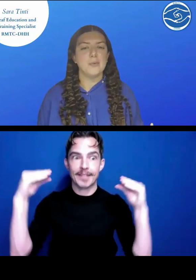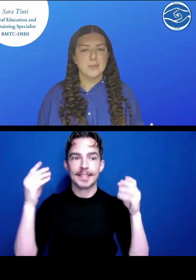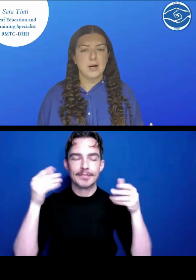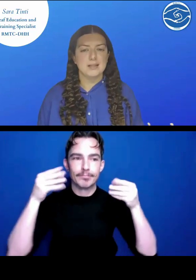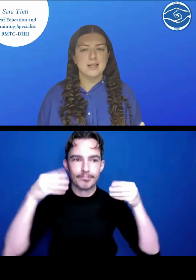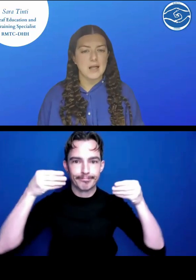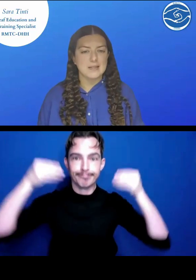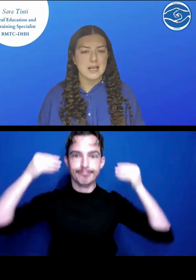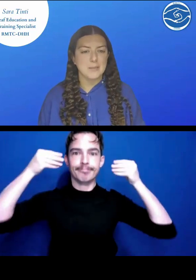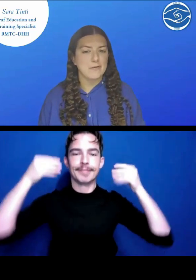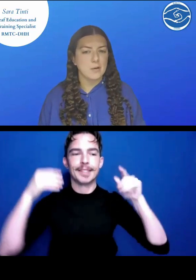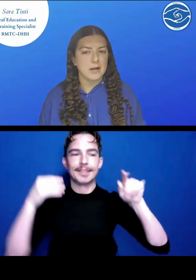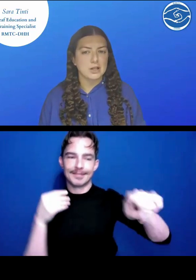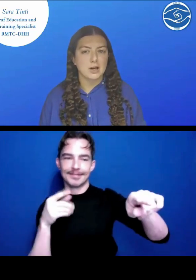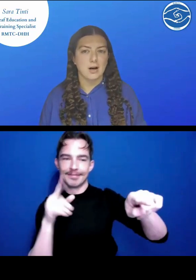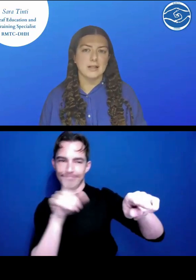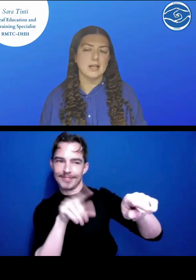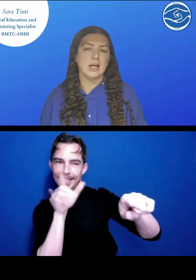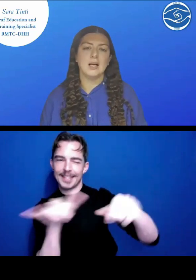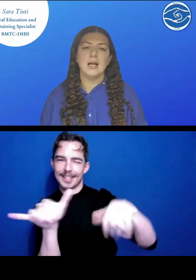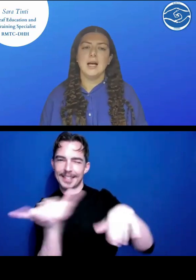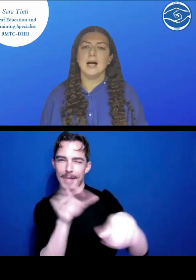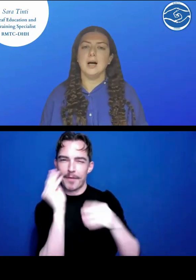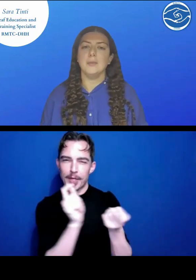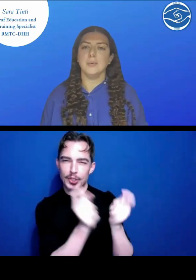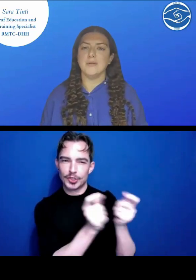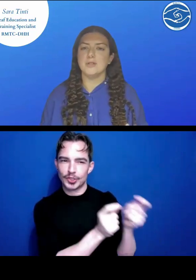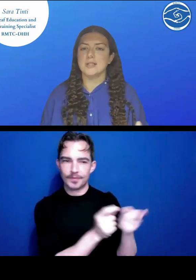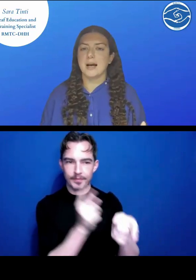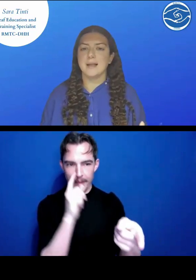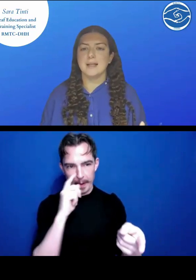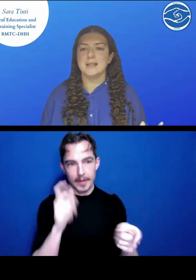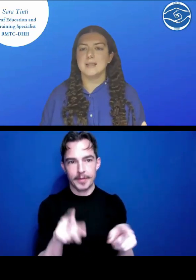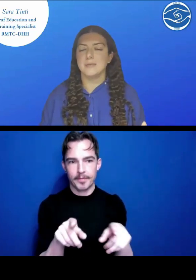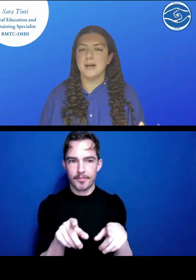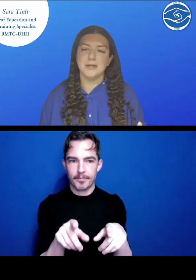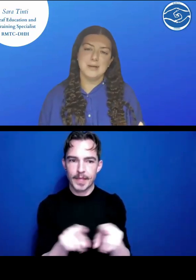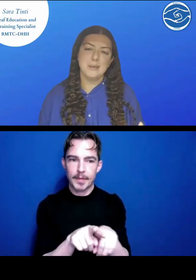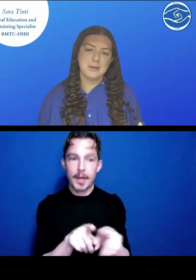for the most part, got the same information on here. But we've just highlighted some fun new